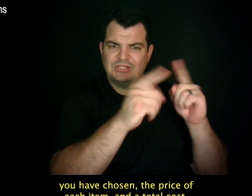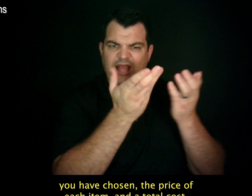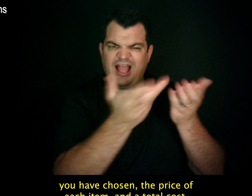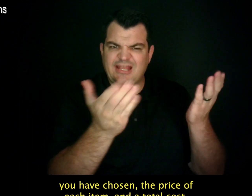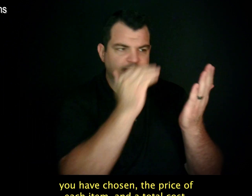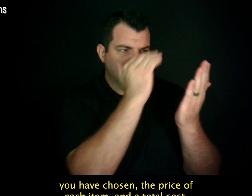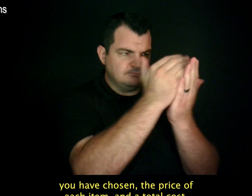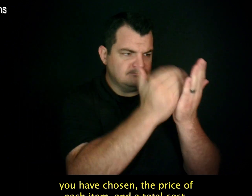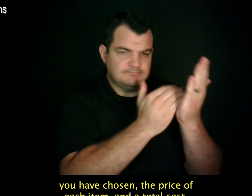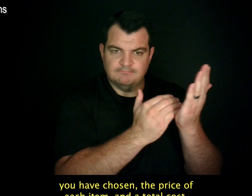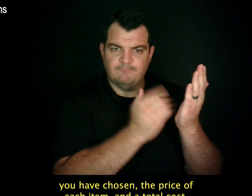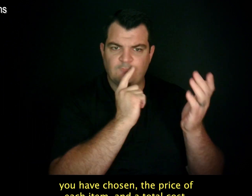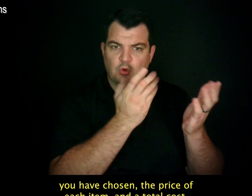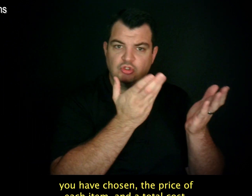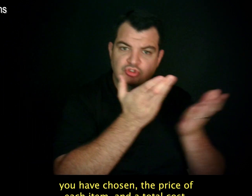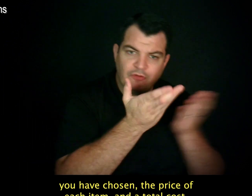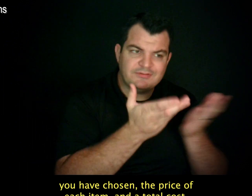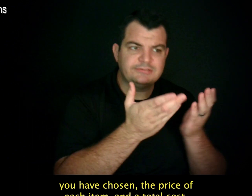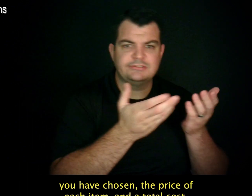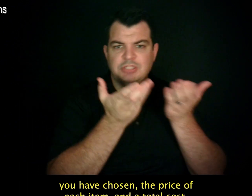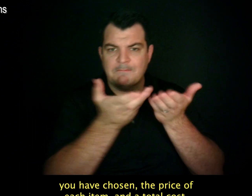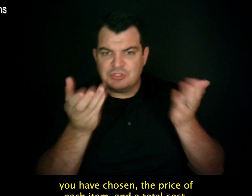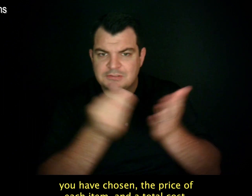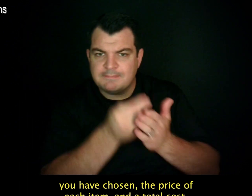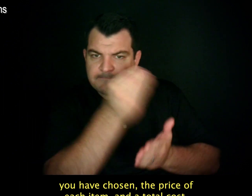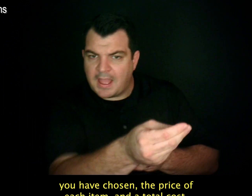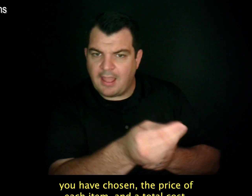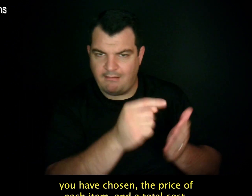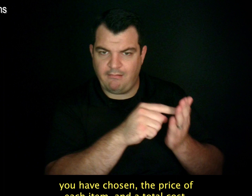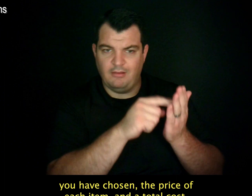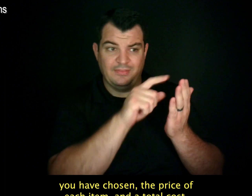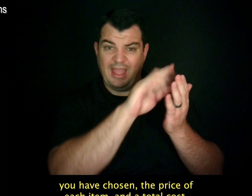you have chosen, the price of each item, and a total cost.